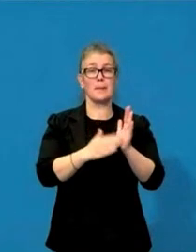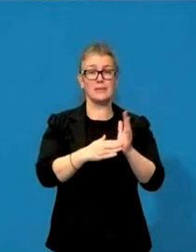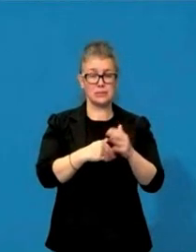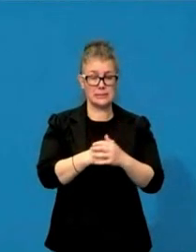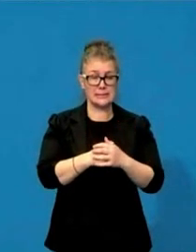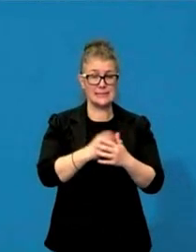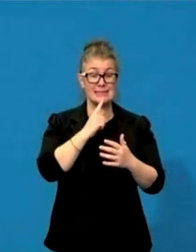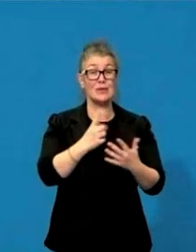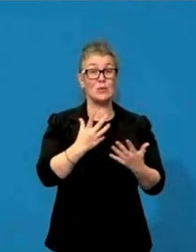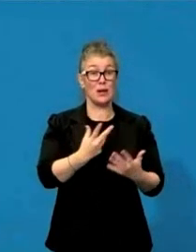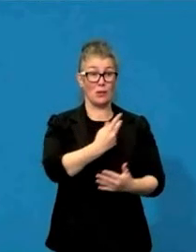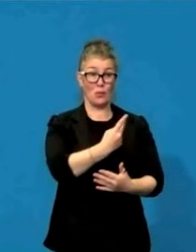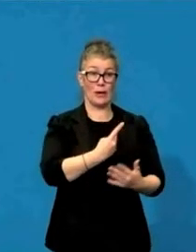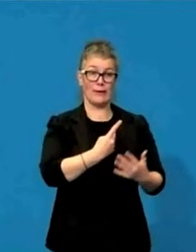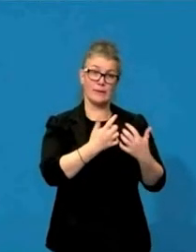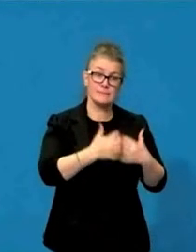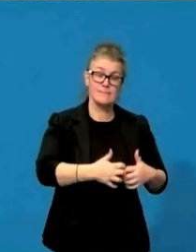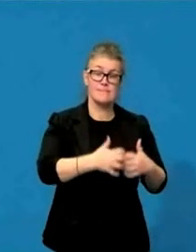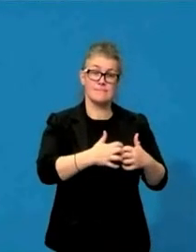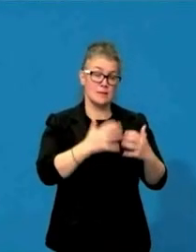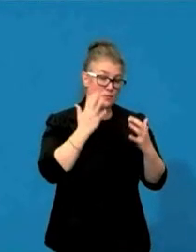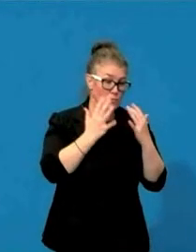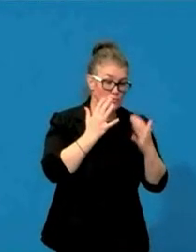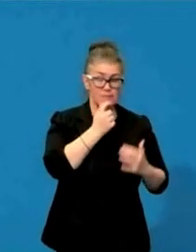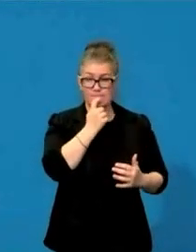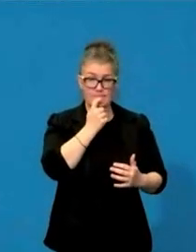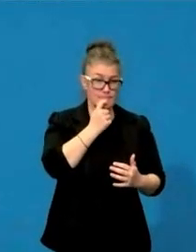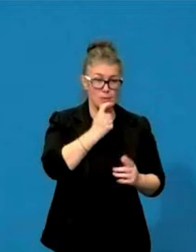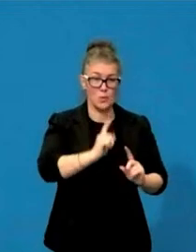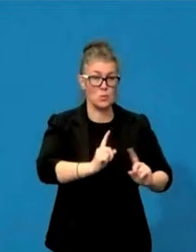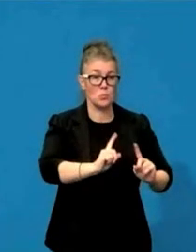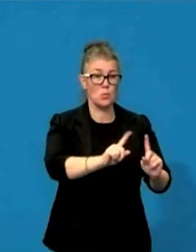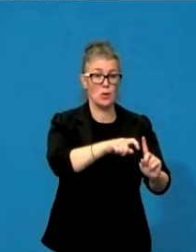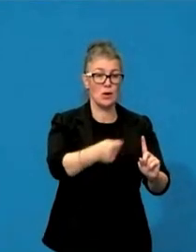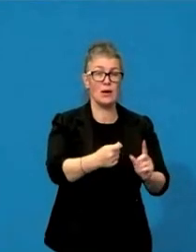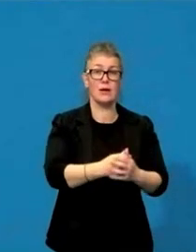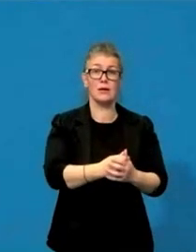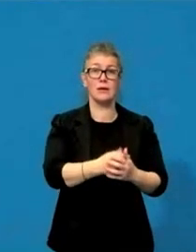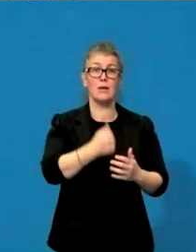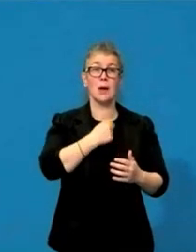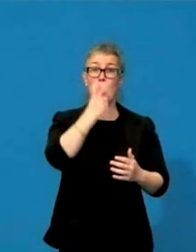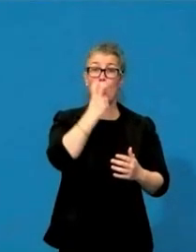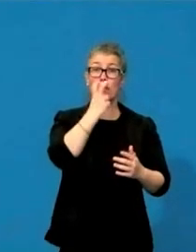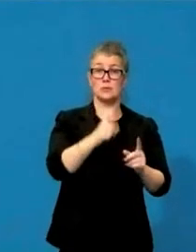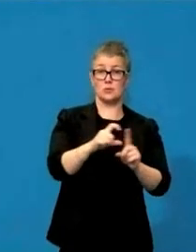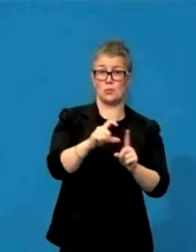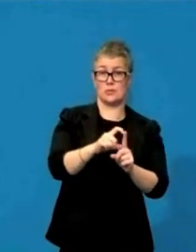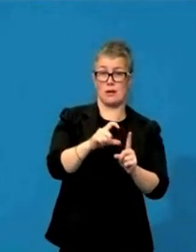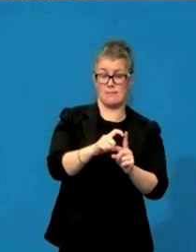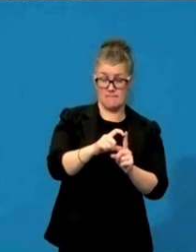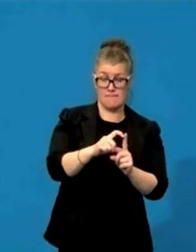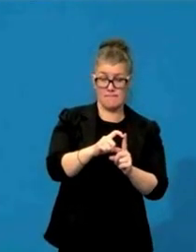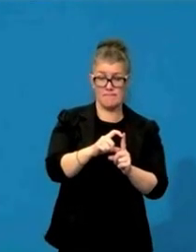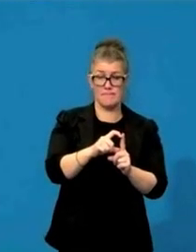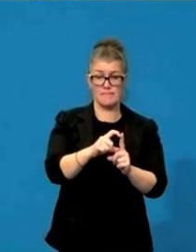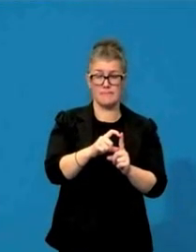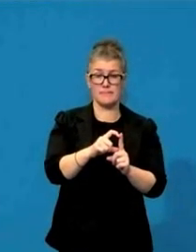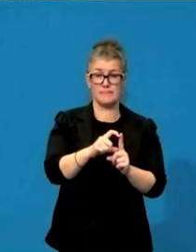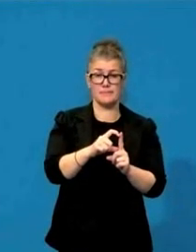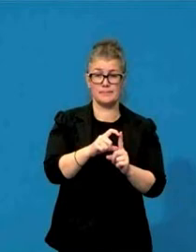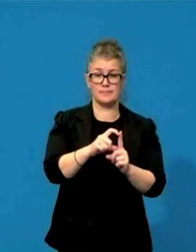about that and, you know, my older daughter who is - who lives in - near Geraldton, who